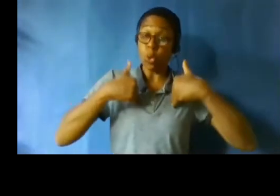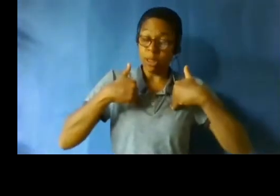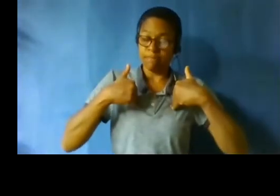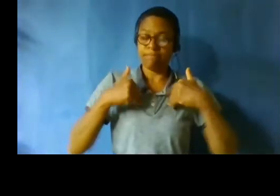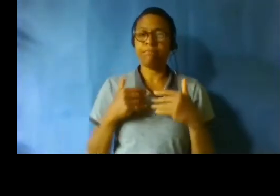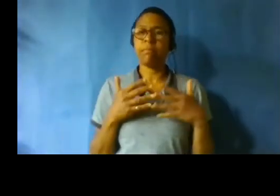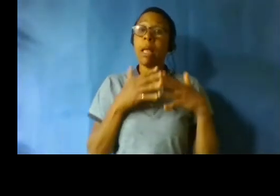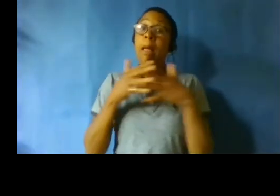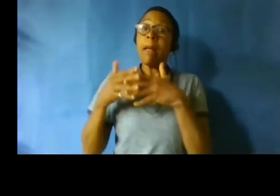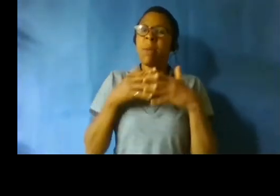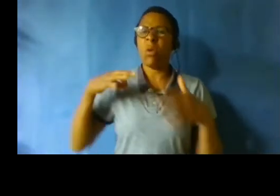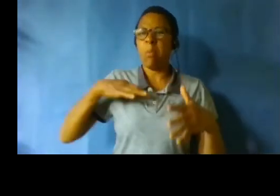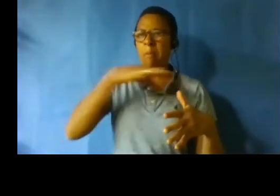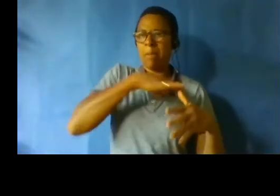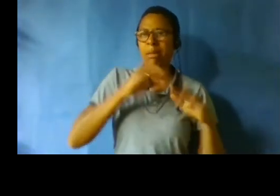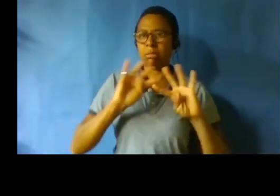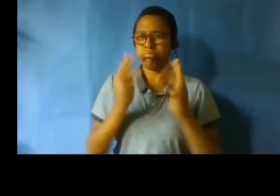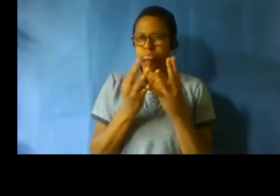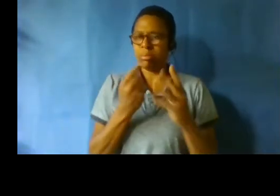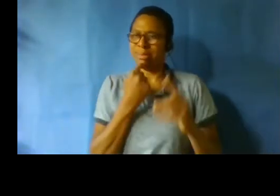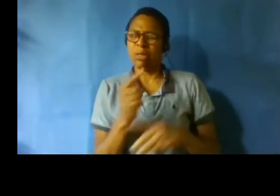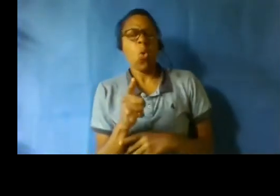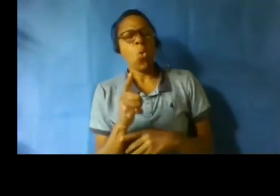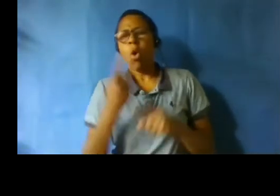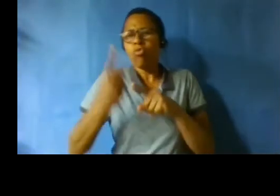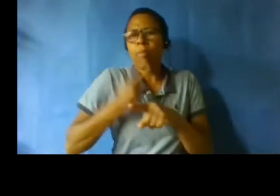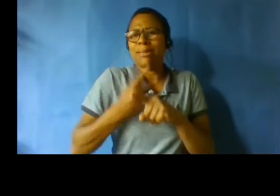repetitive motor mannerisms and some of the most recognizable examples include